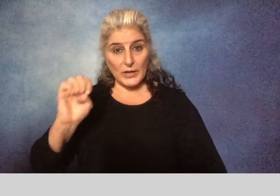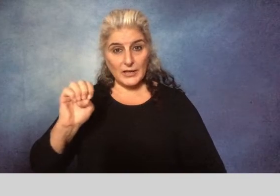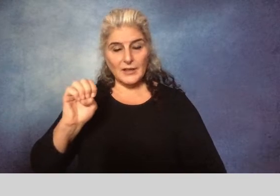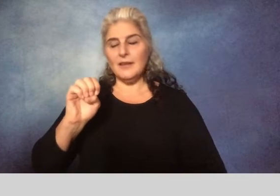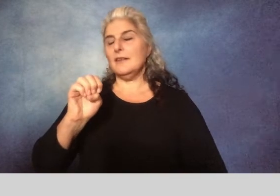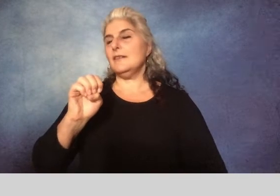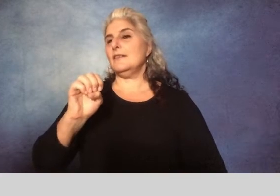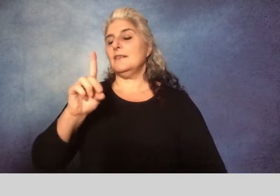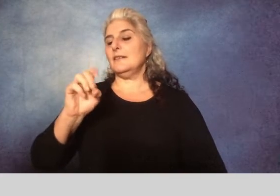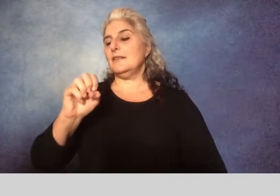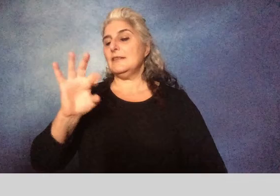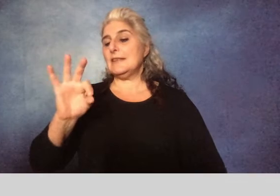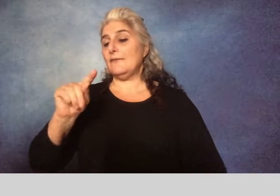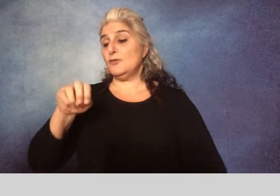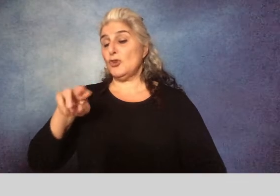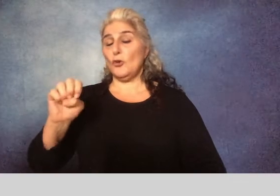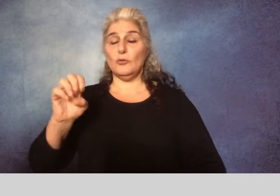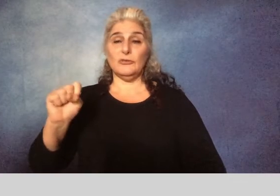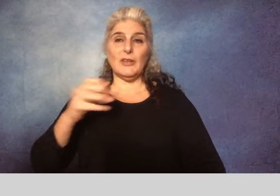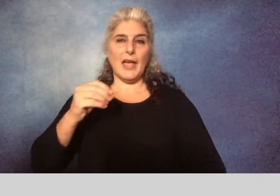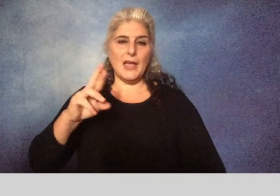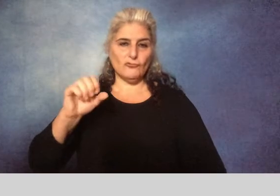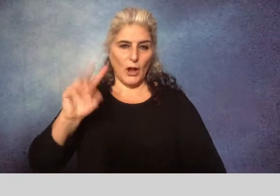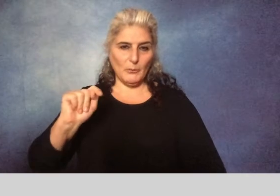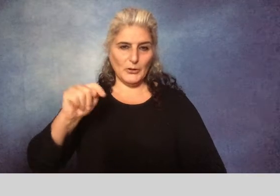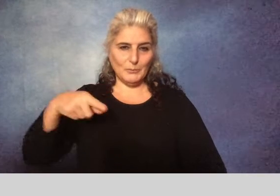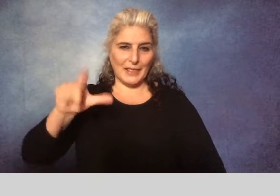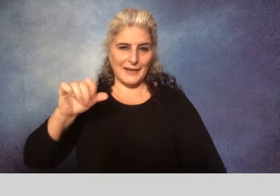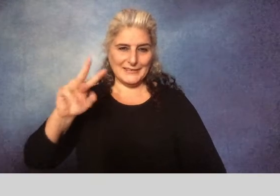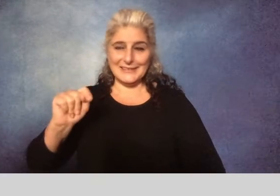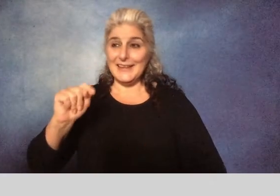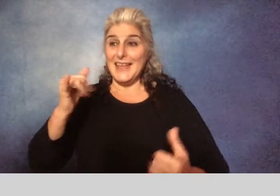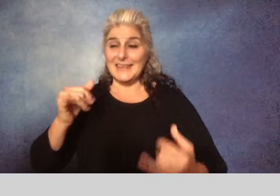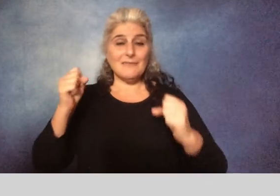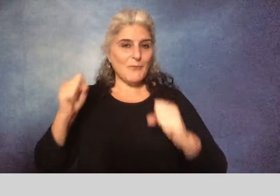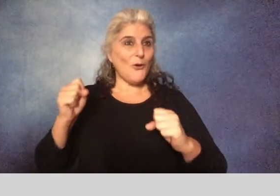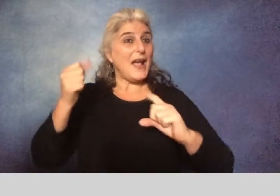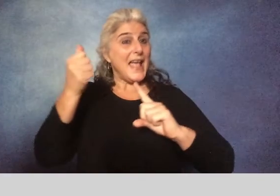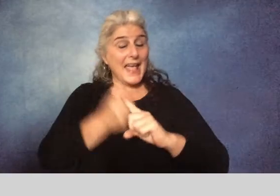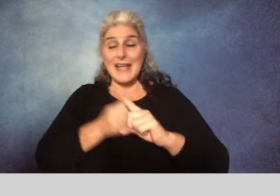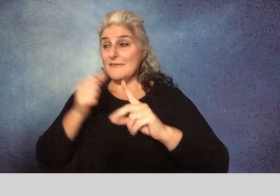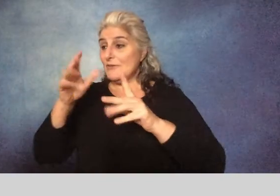Now each album is assigned to a genre category. Great. This means I can start plotting by genre.